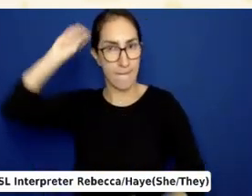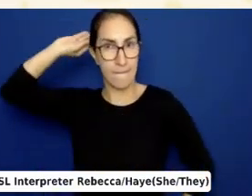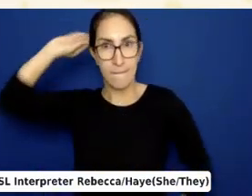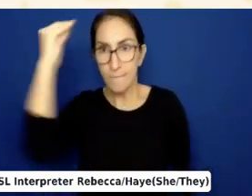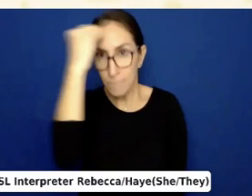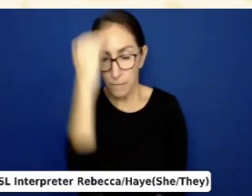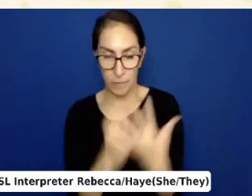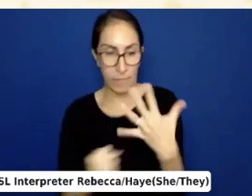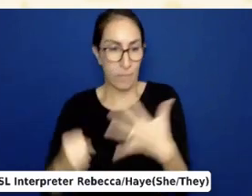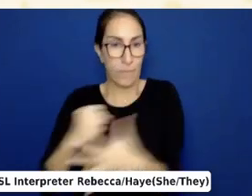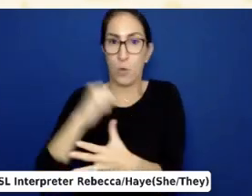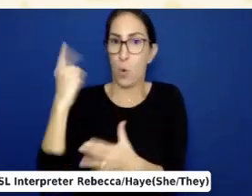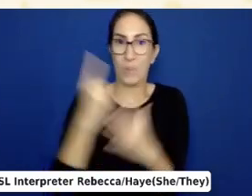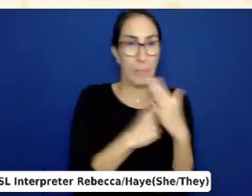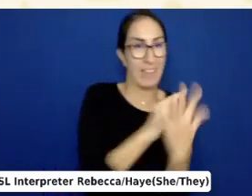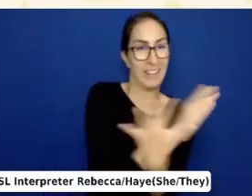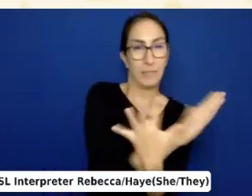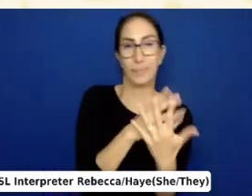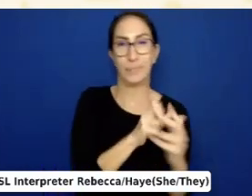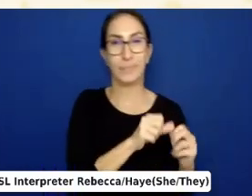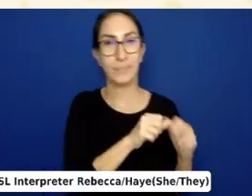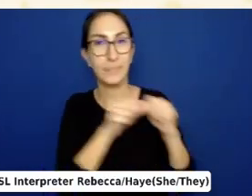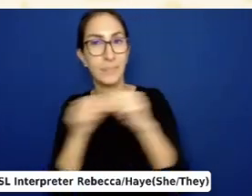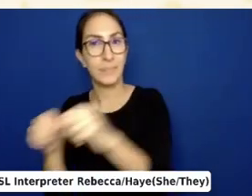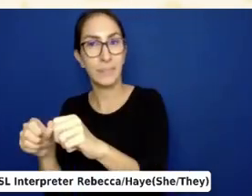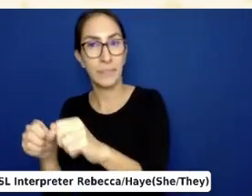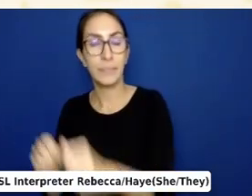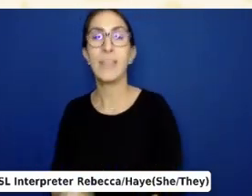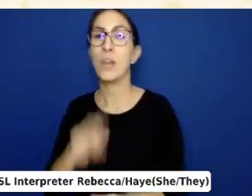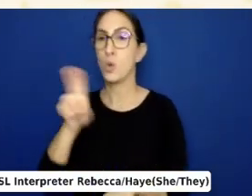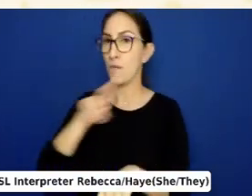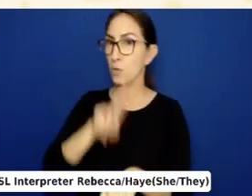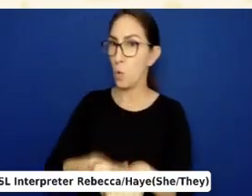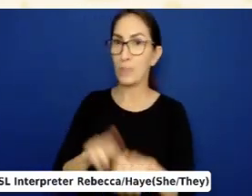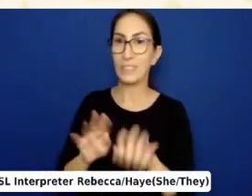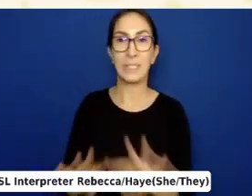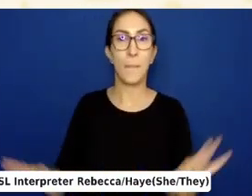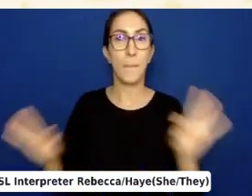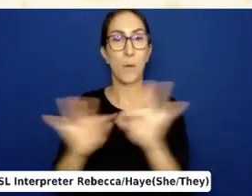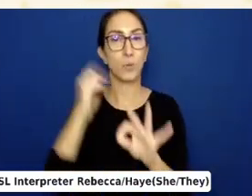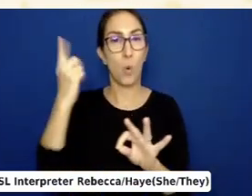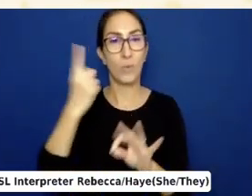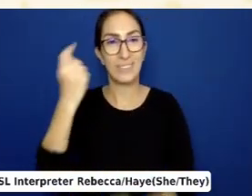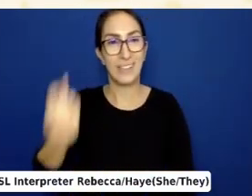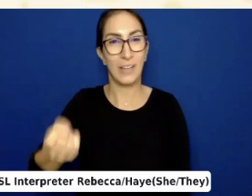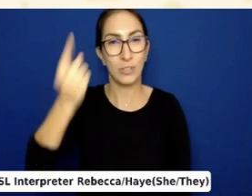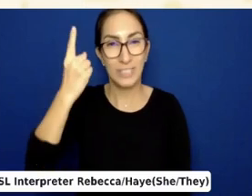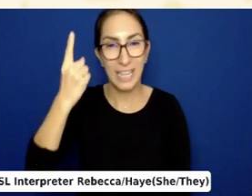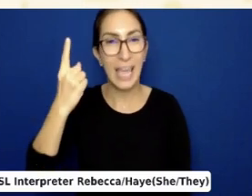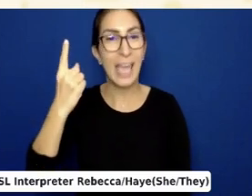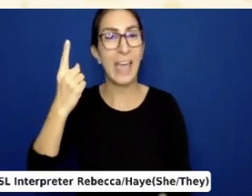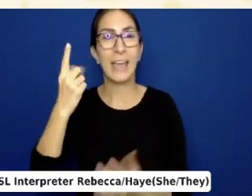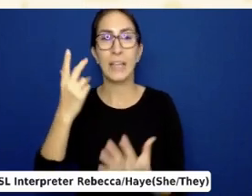Of course, always try to understand what will be, like, the governance model of your organization.